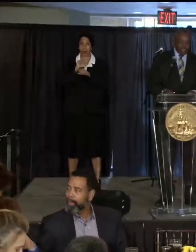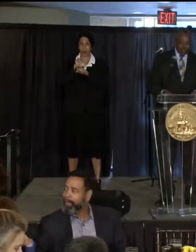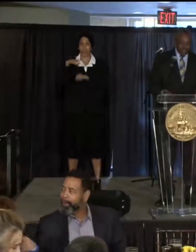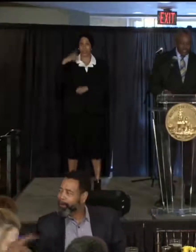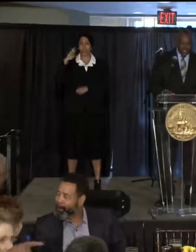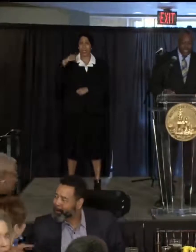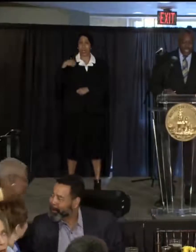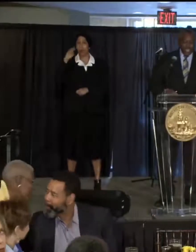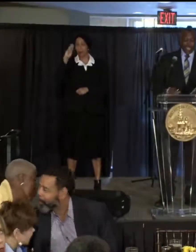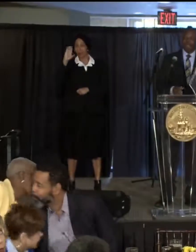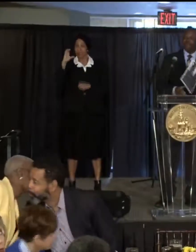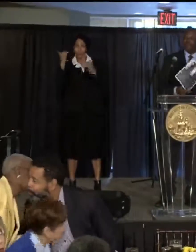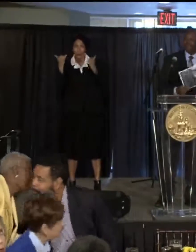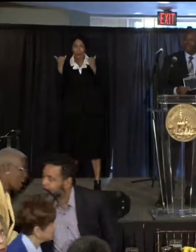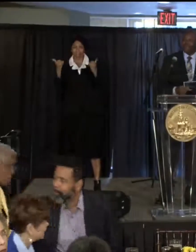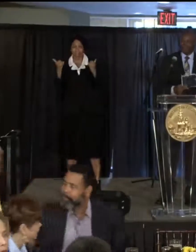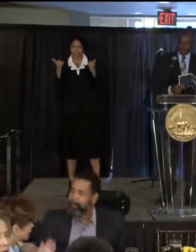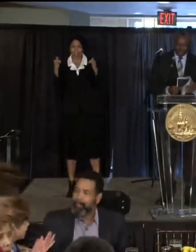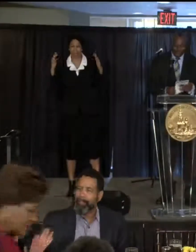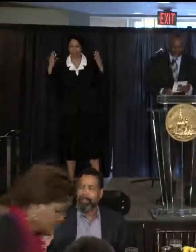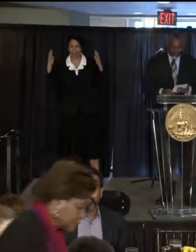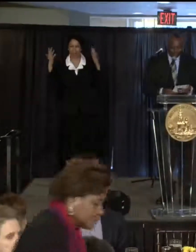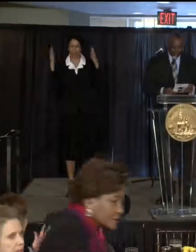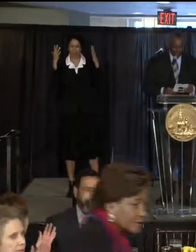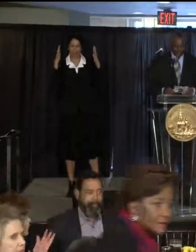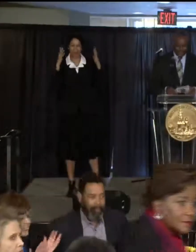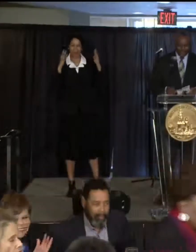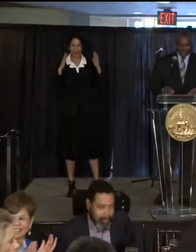EMCEE TODAY.